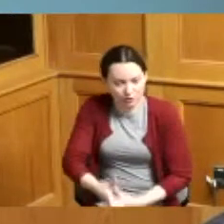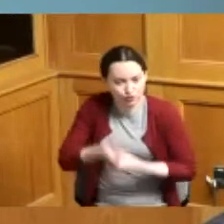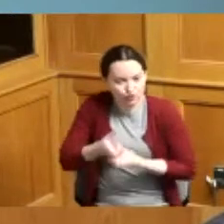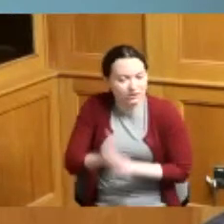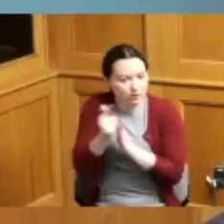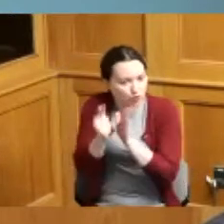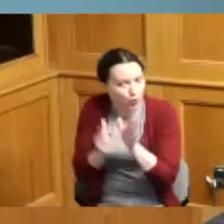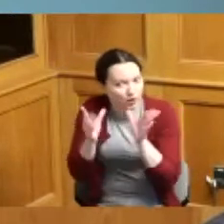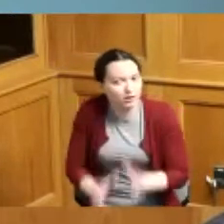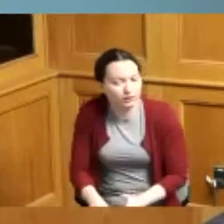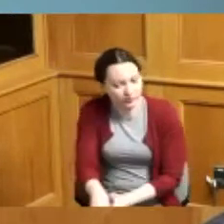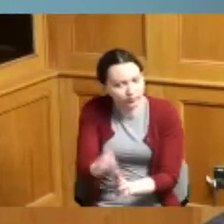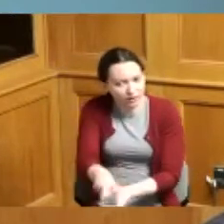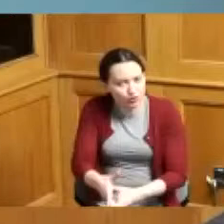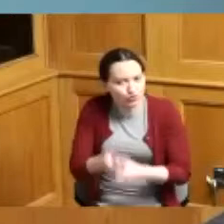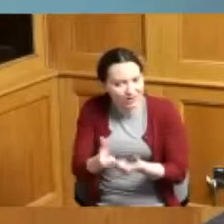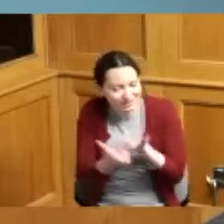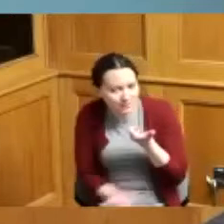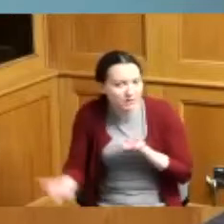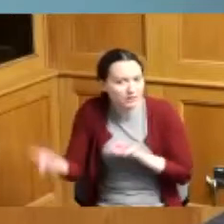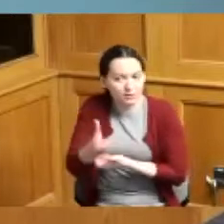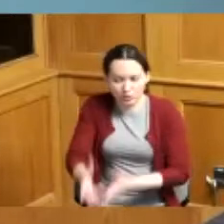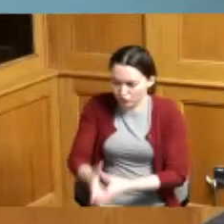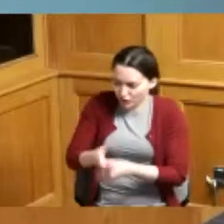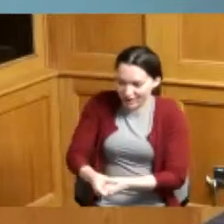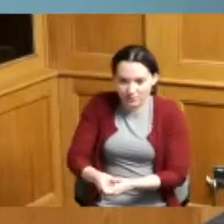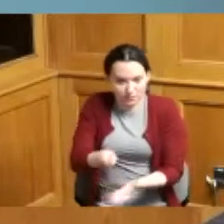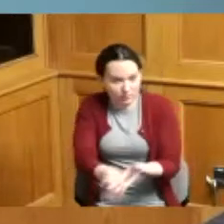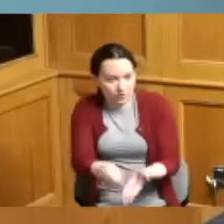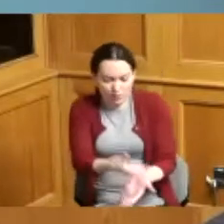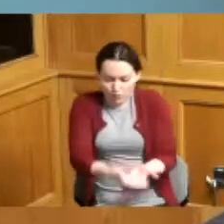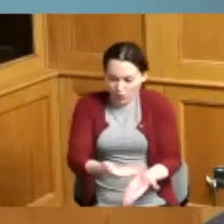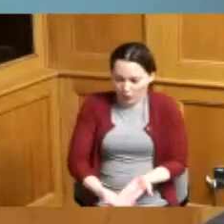we have to trust our administrators we have to trust what's in writing we have to trust the